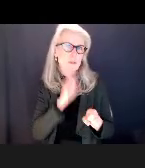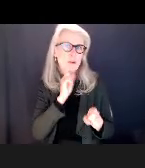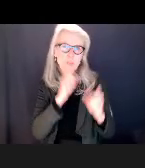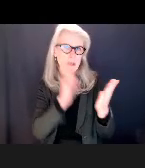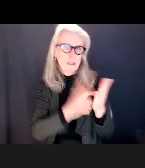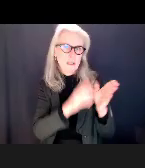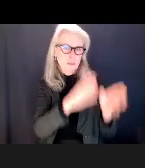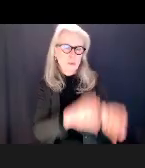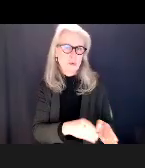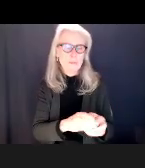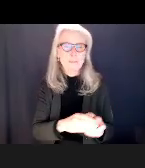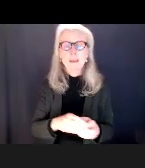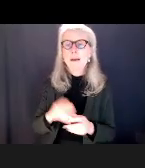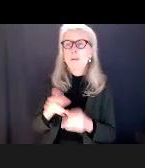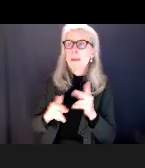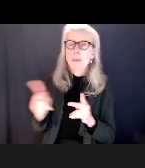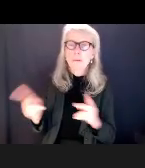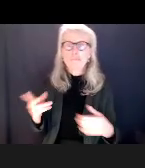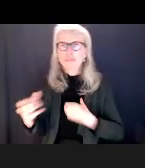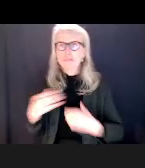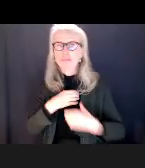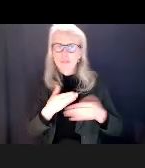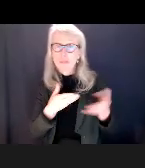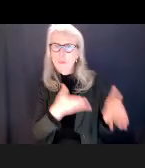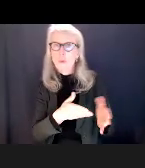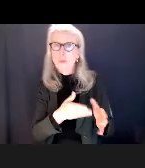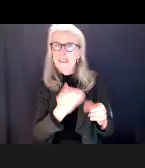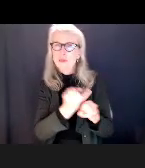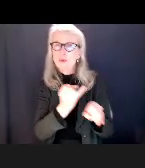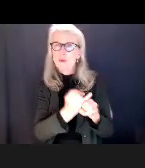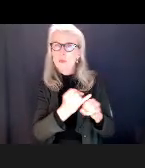When public concerns about the state of institutional care emerged as early